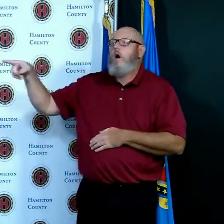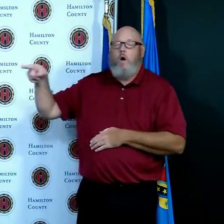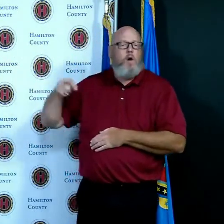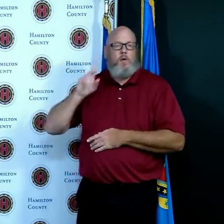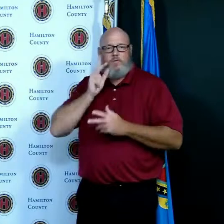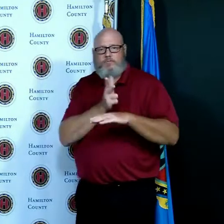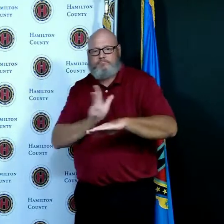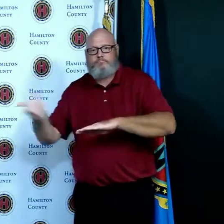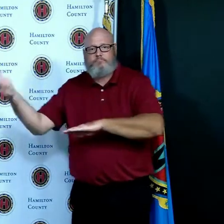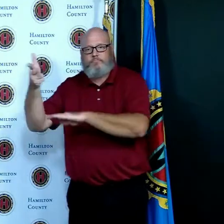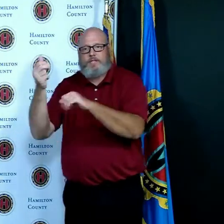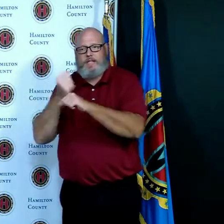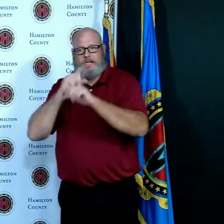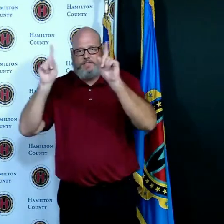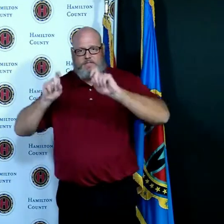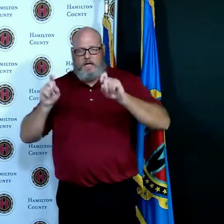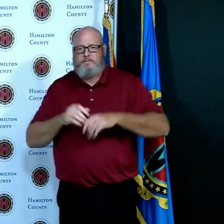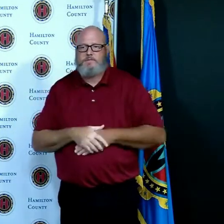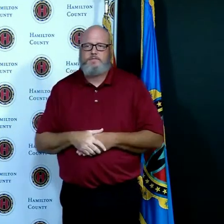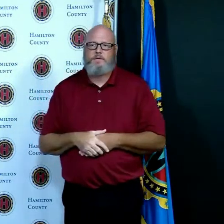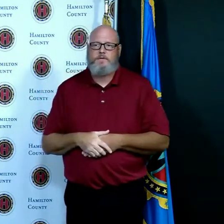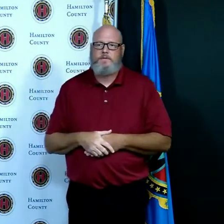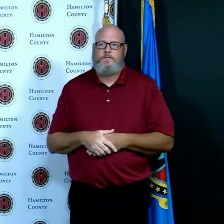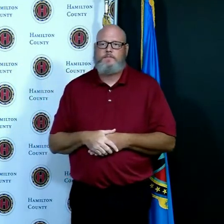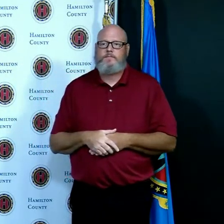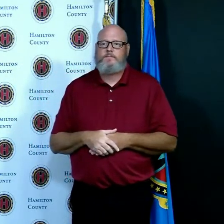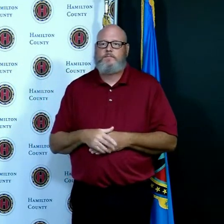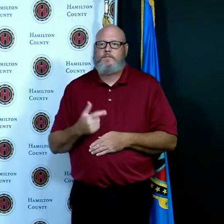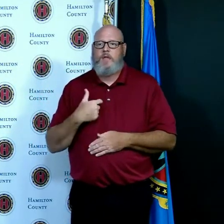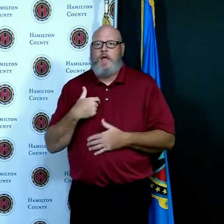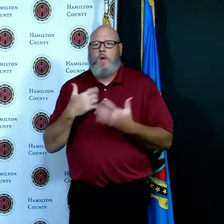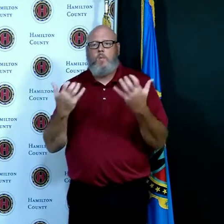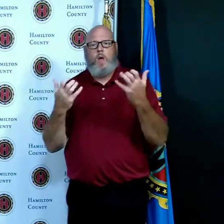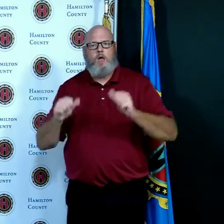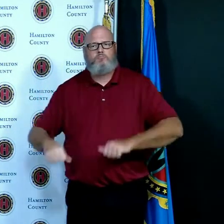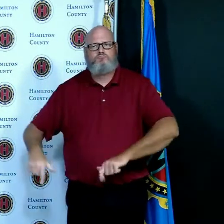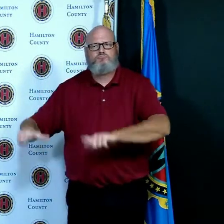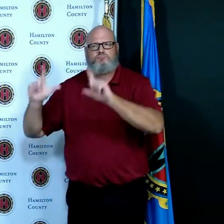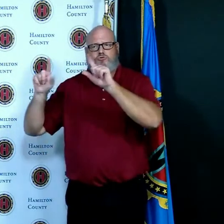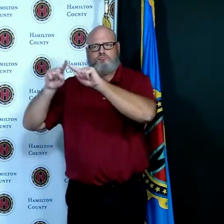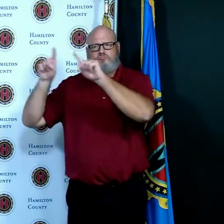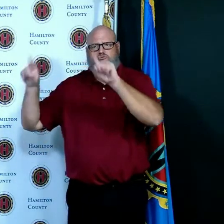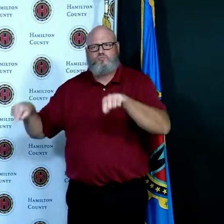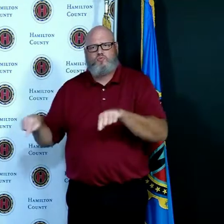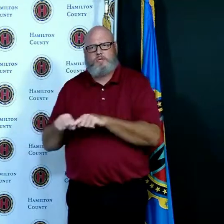for you so I do want to pull up a screenshot of oh I'm not allowed to